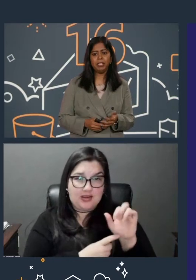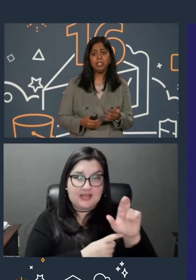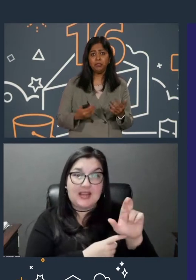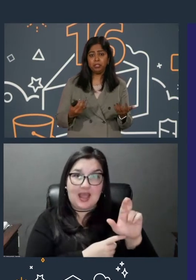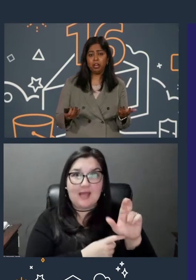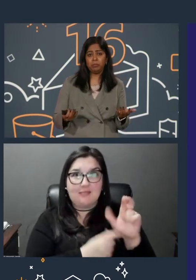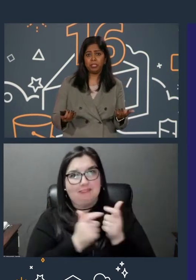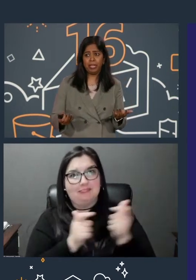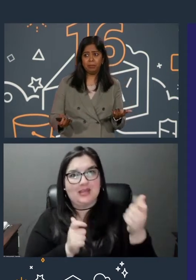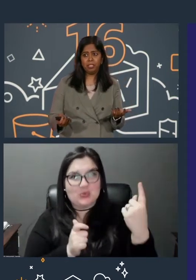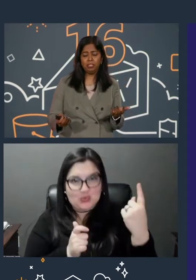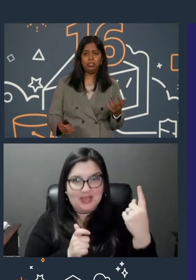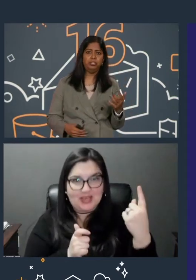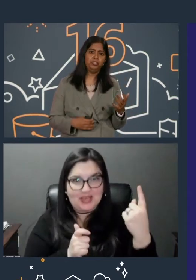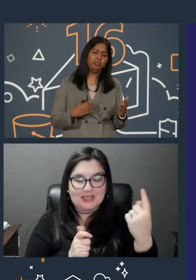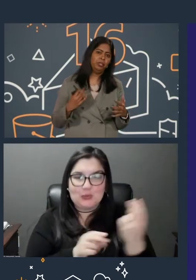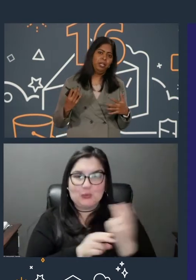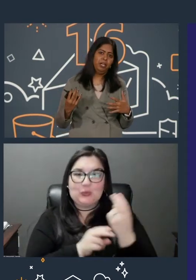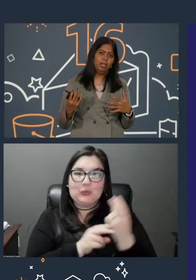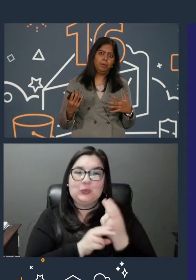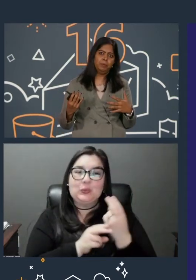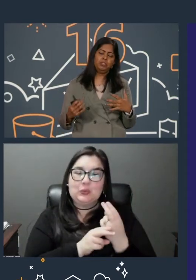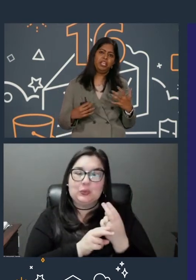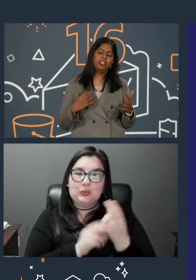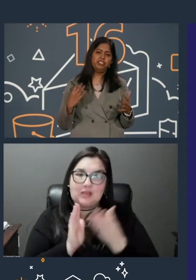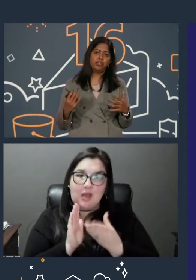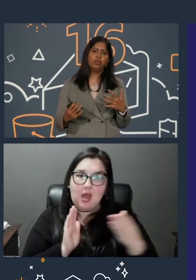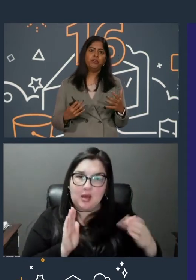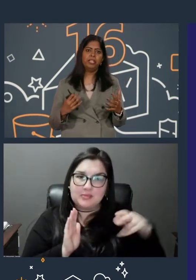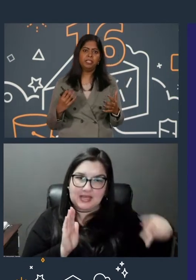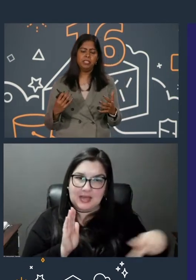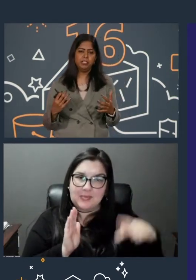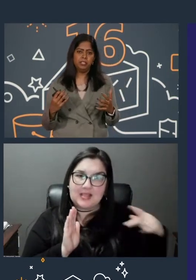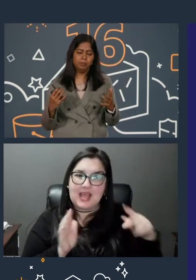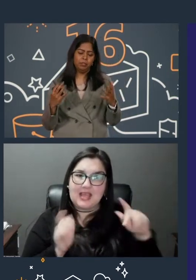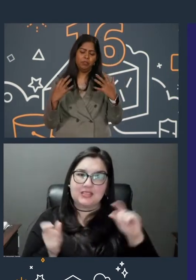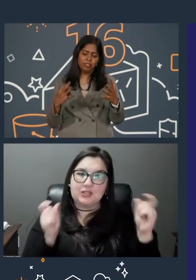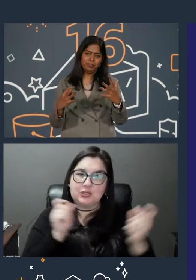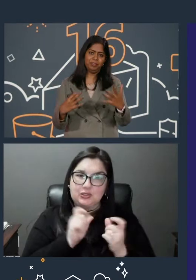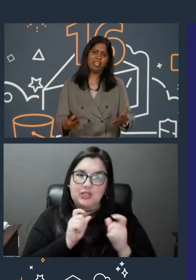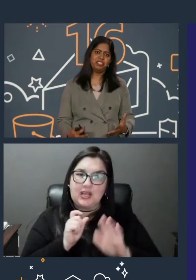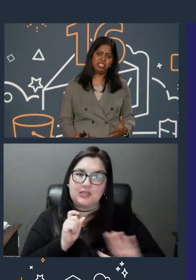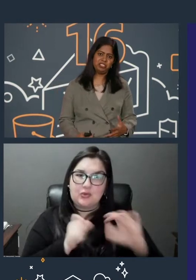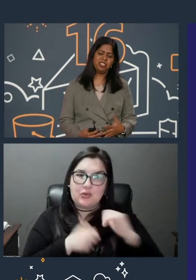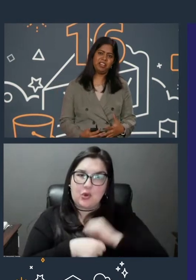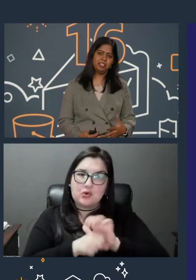they used Object Lambda to change their COVID 19 vaccination status